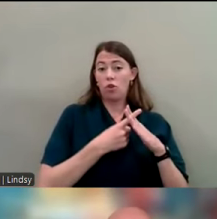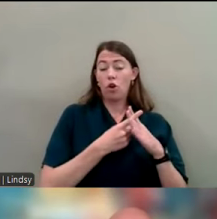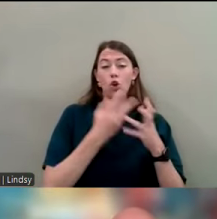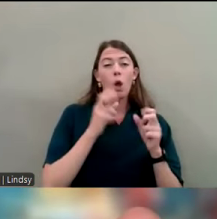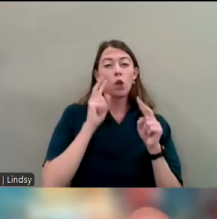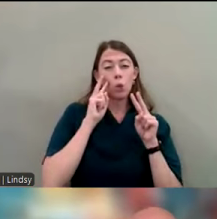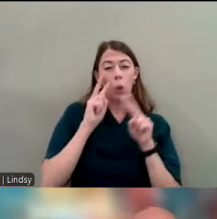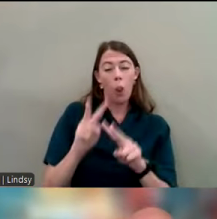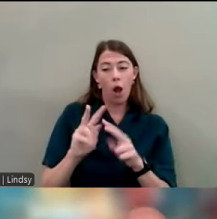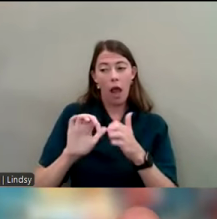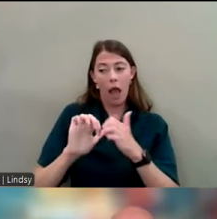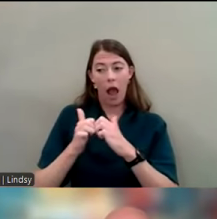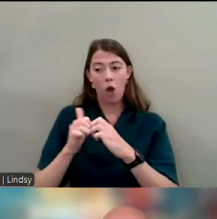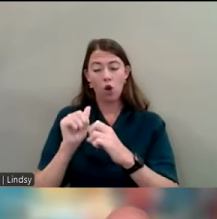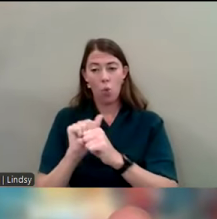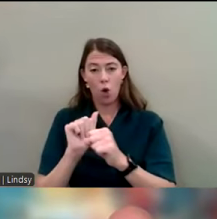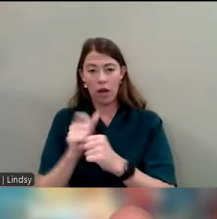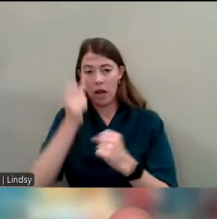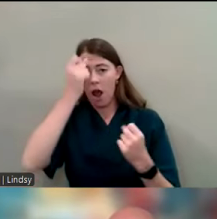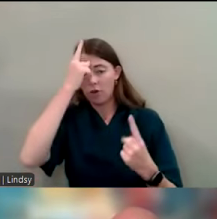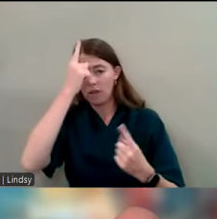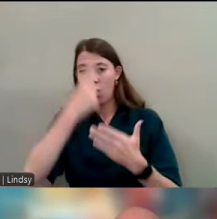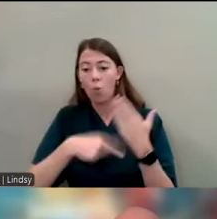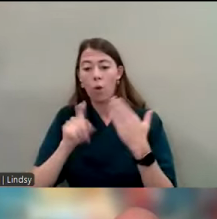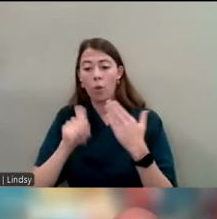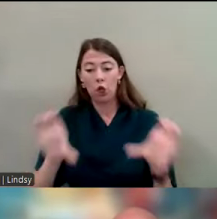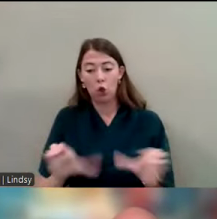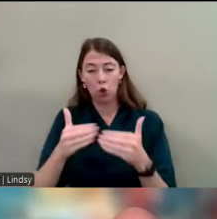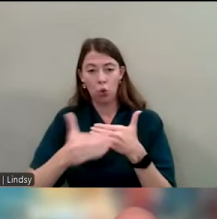are working, understanding the work that now needs to be done around accessibility,